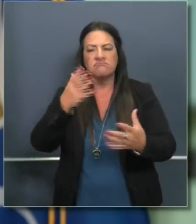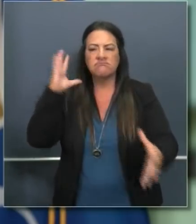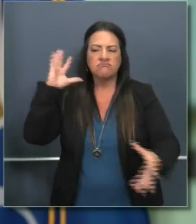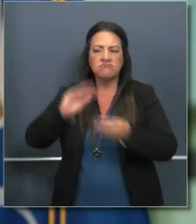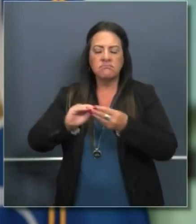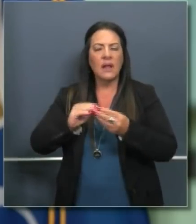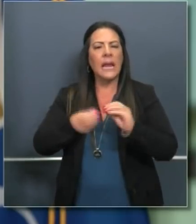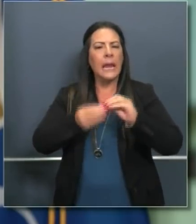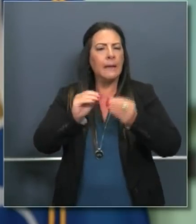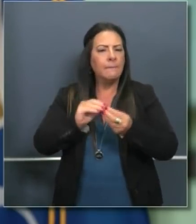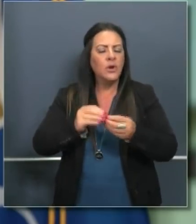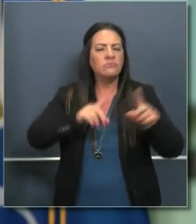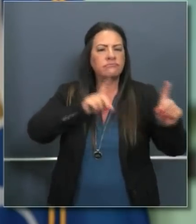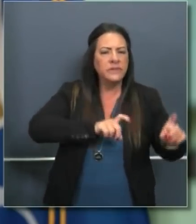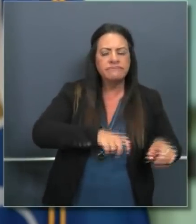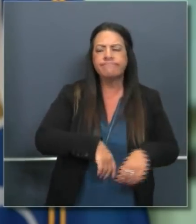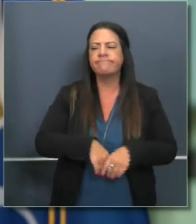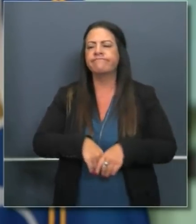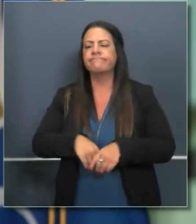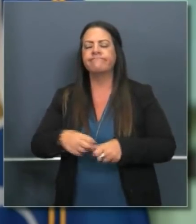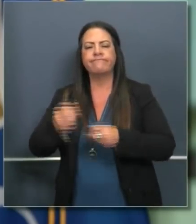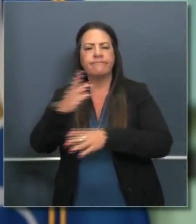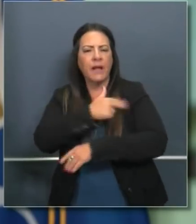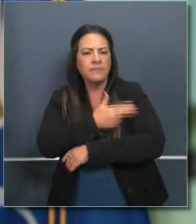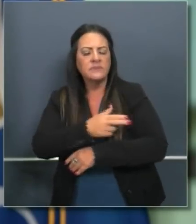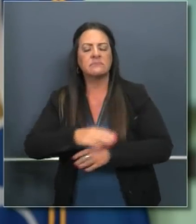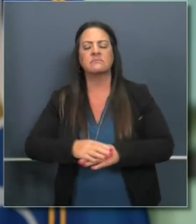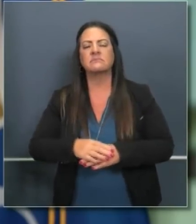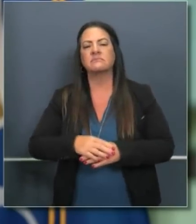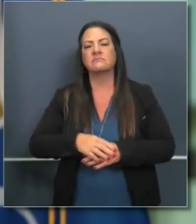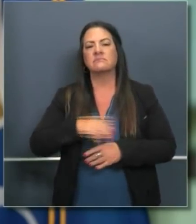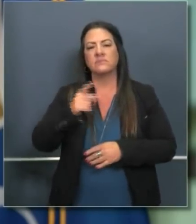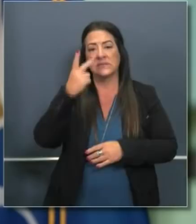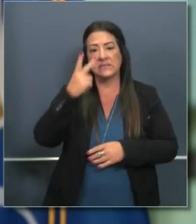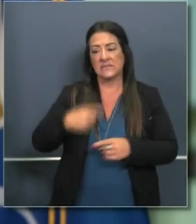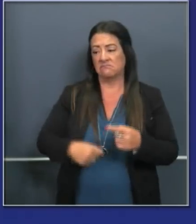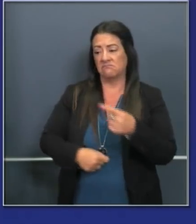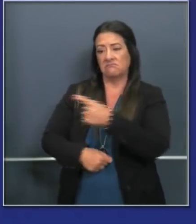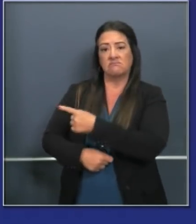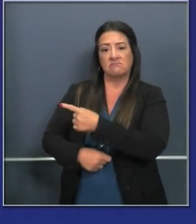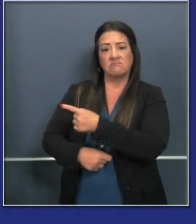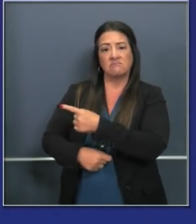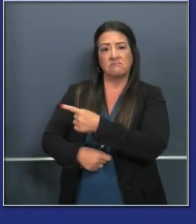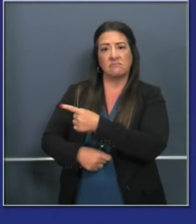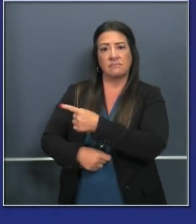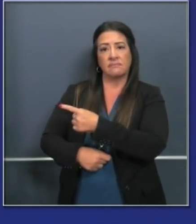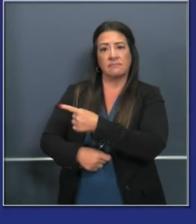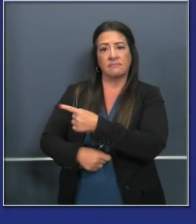PURPOSE OF TODAY OF COURSE IS TO UPDATE YOU ON OUR DAILY